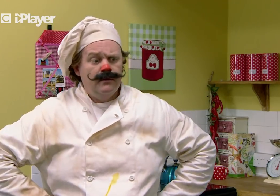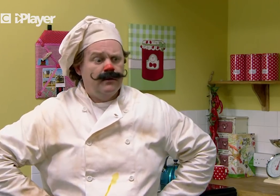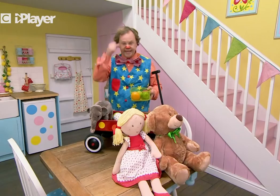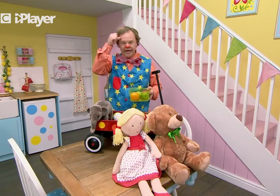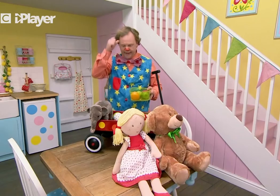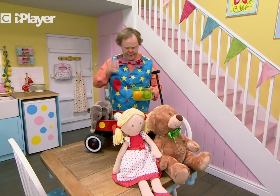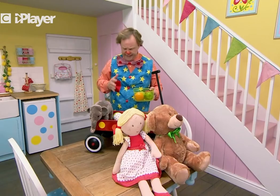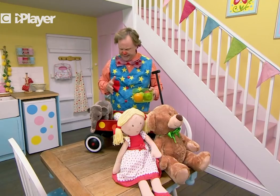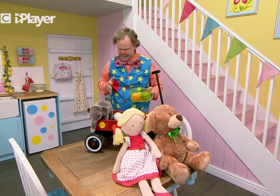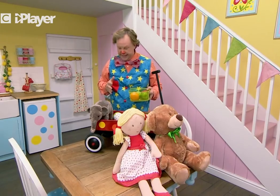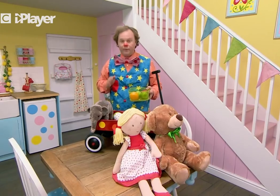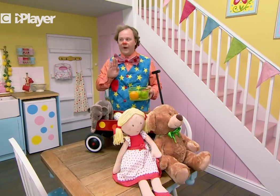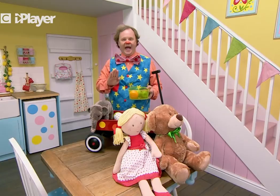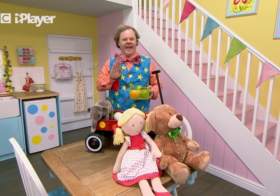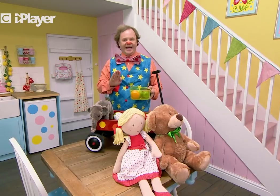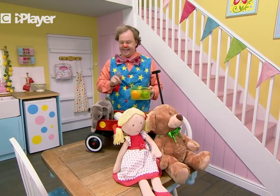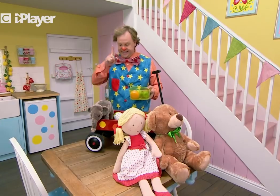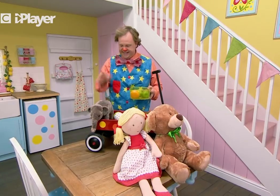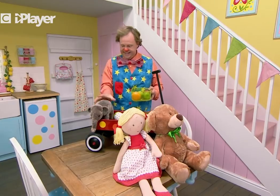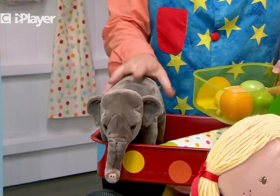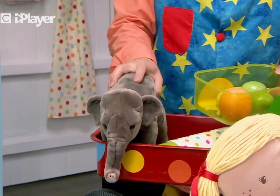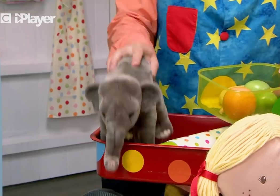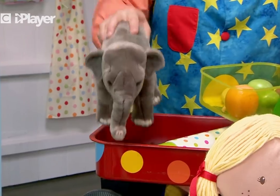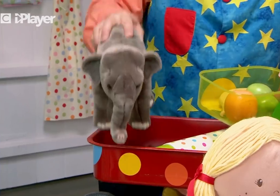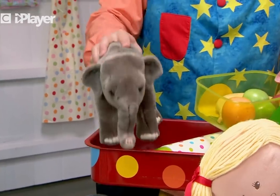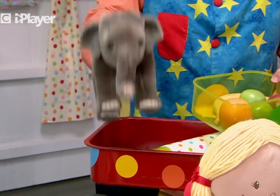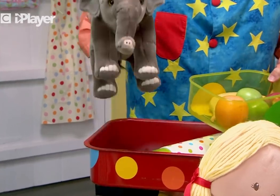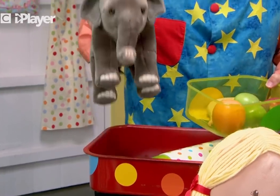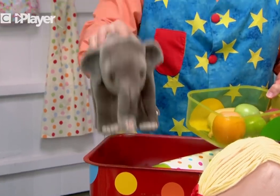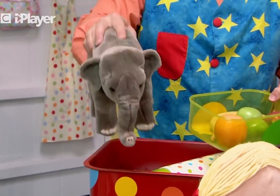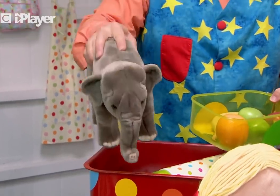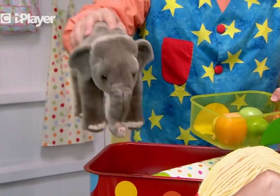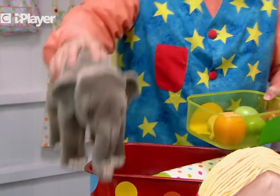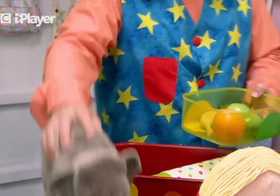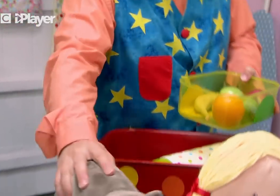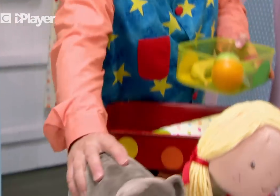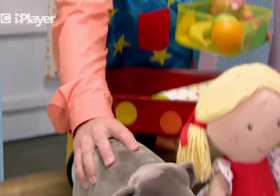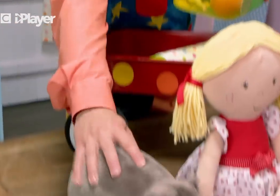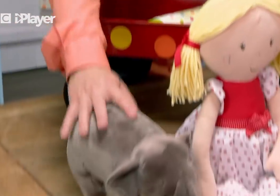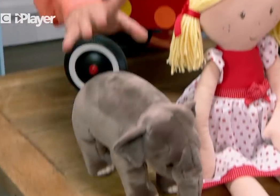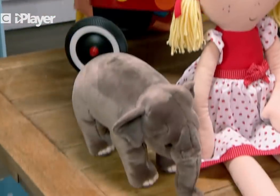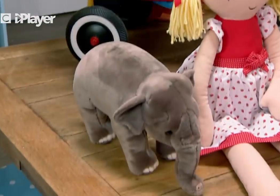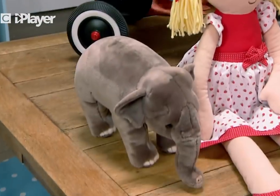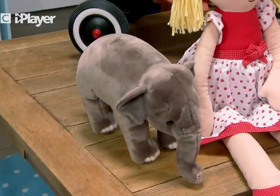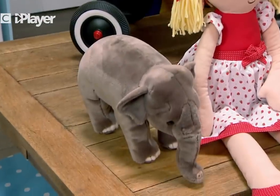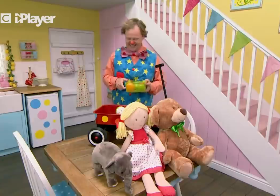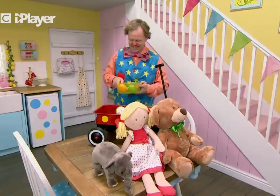i know uh wait are you going to leave elephant behind yes